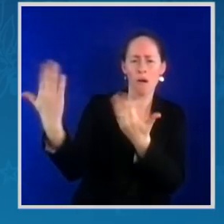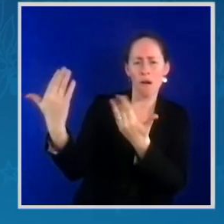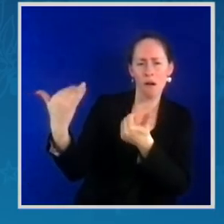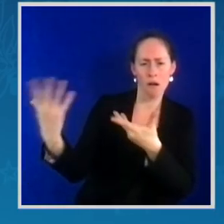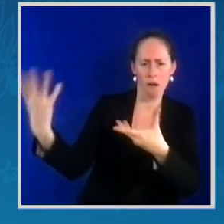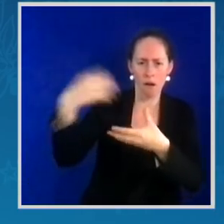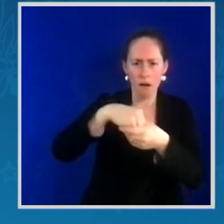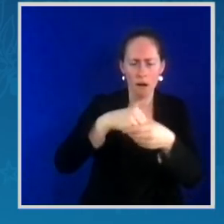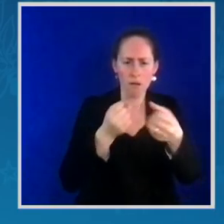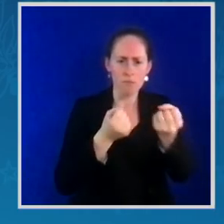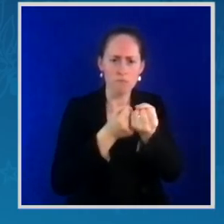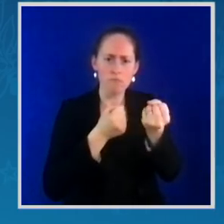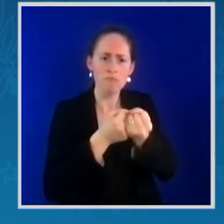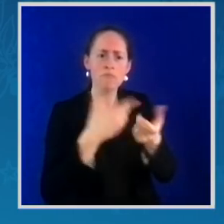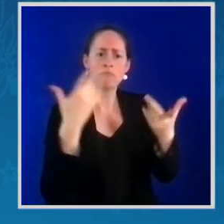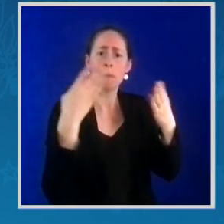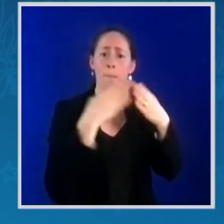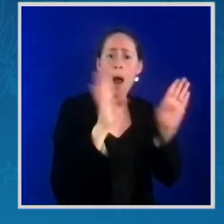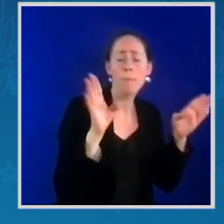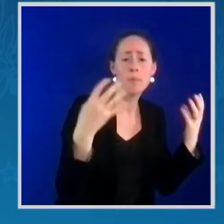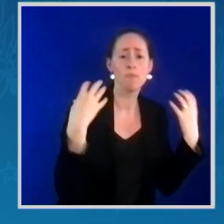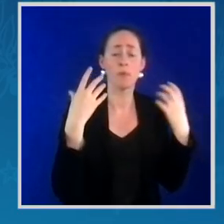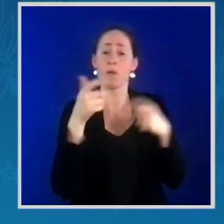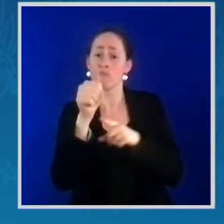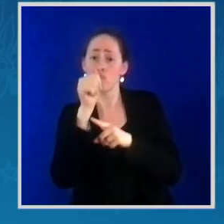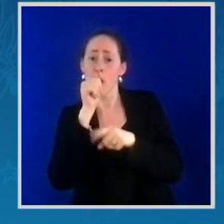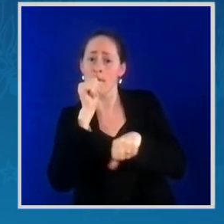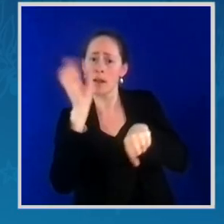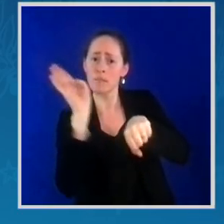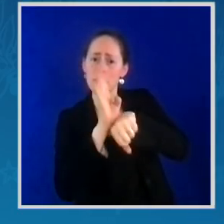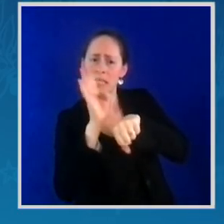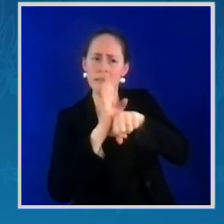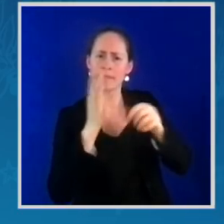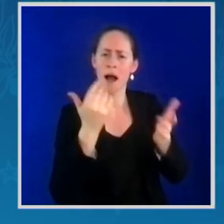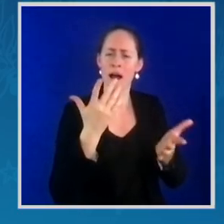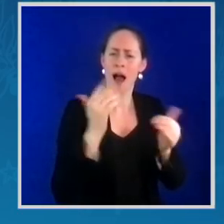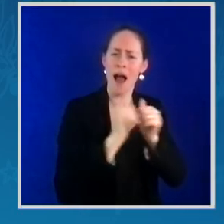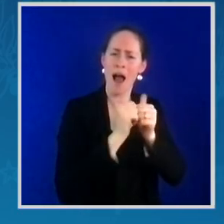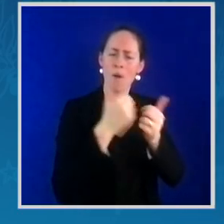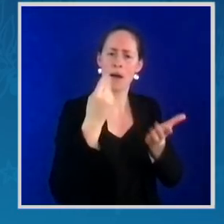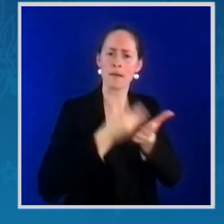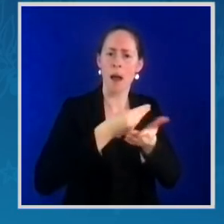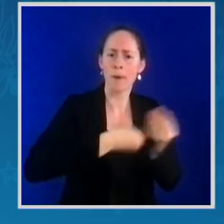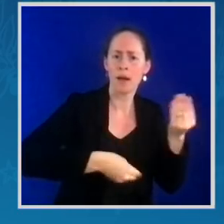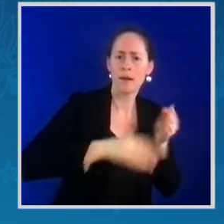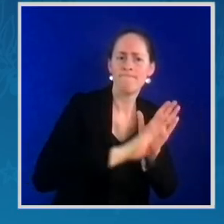to create economic resources and possibilities for people in this region.